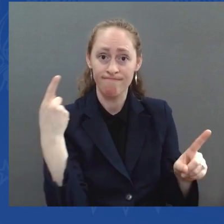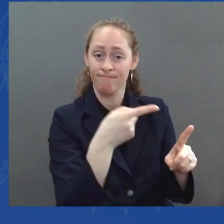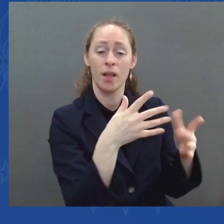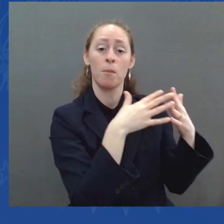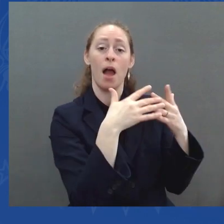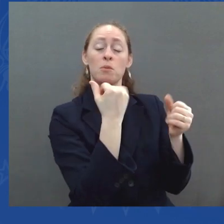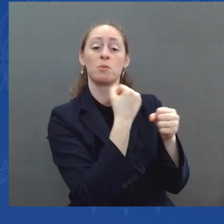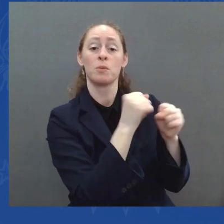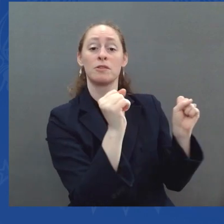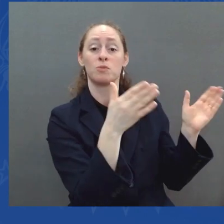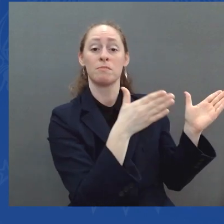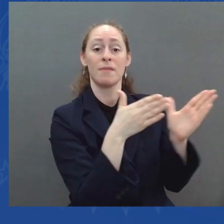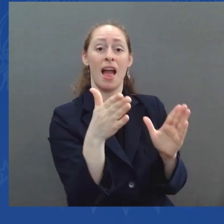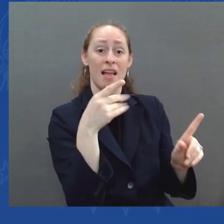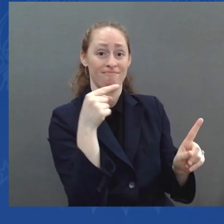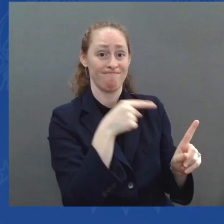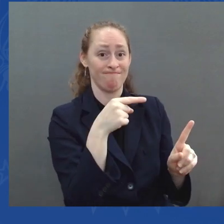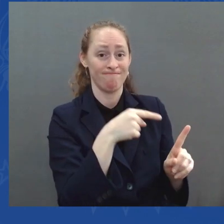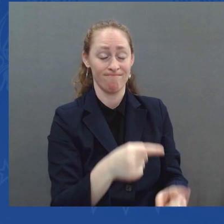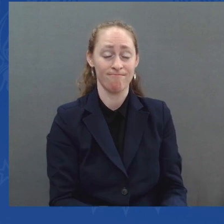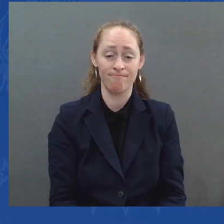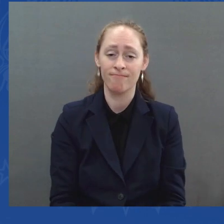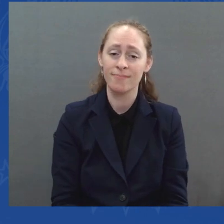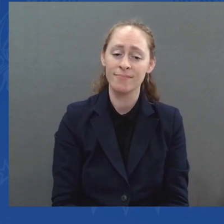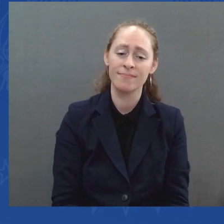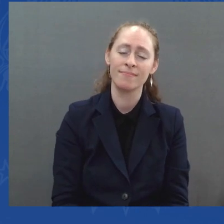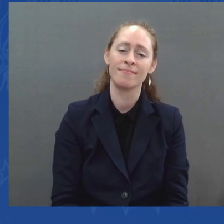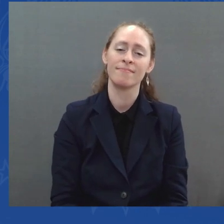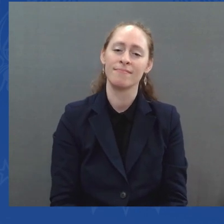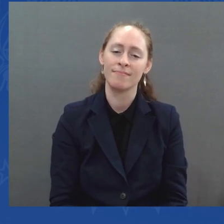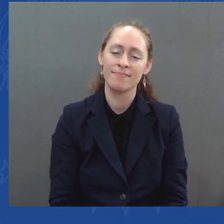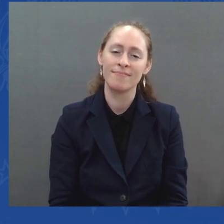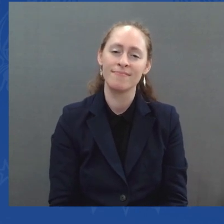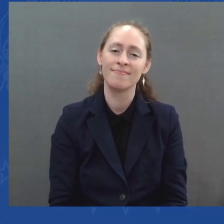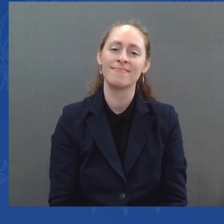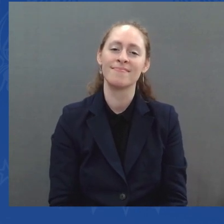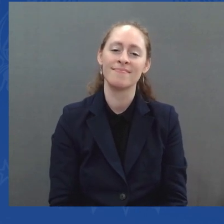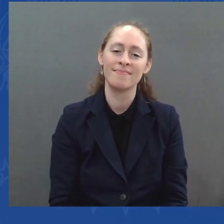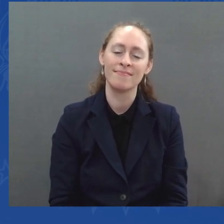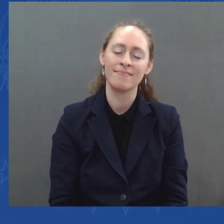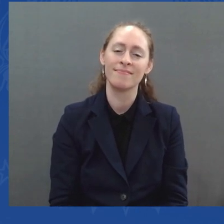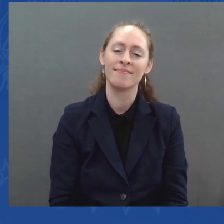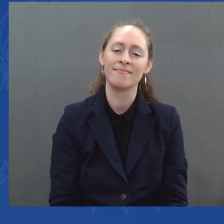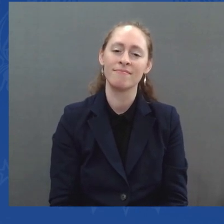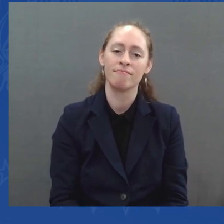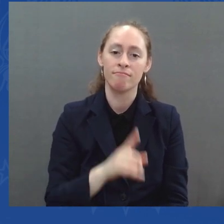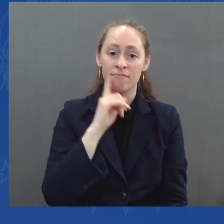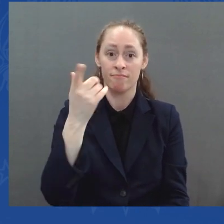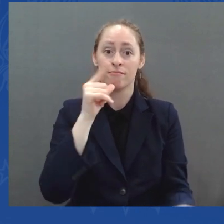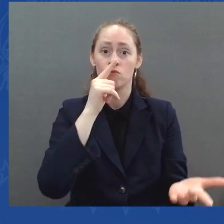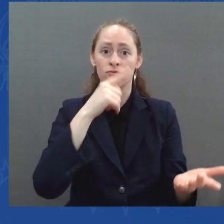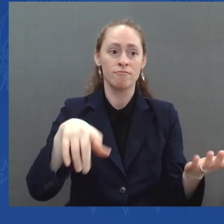subsidies lowering premiums and extending coverage. And I got a little practice when you gave me that other act,